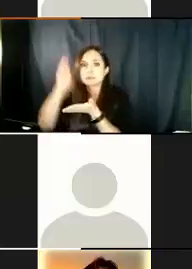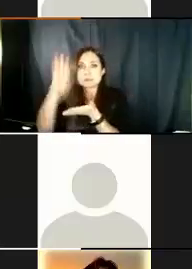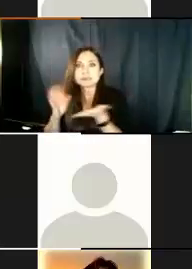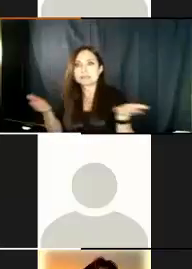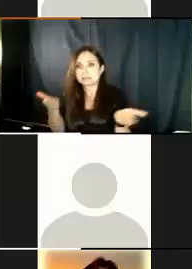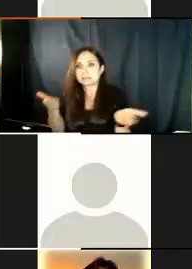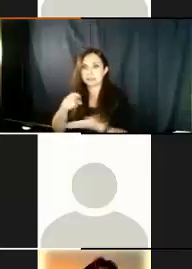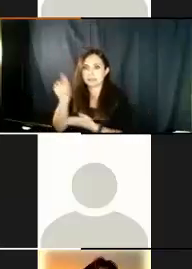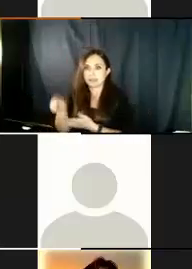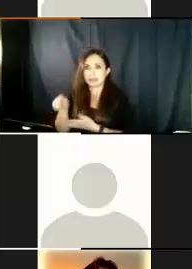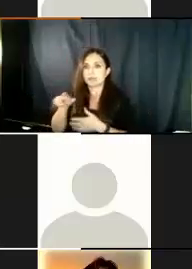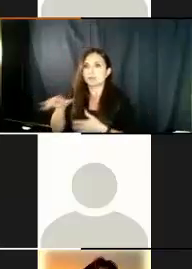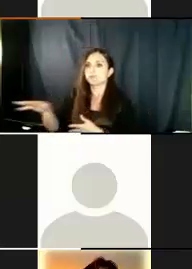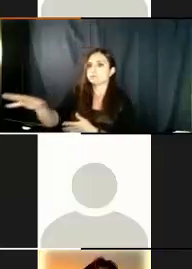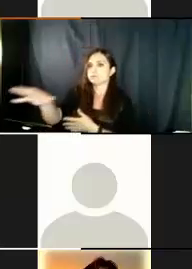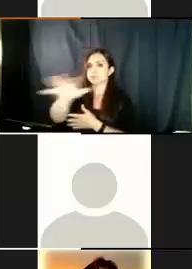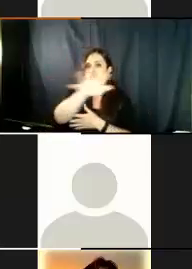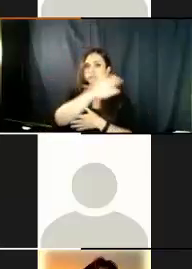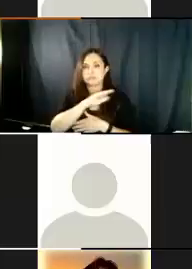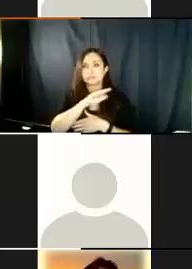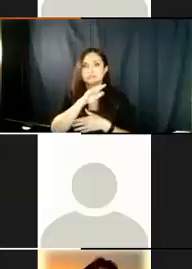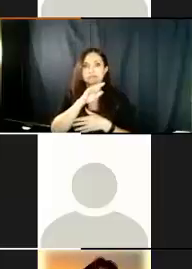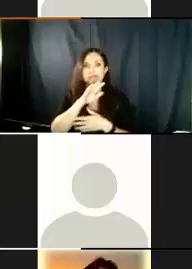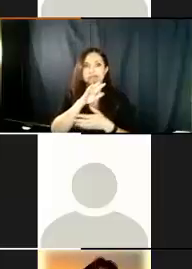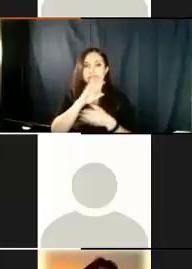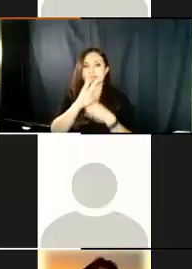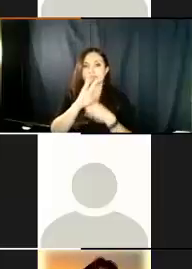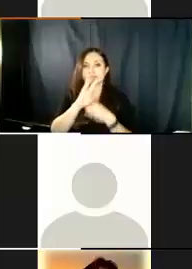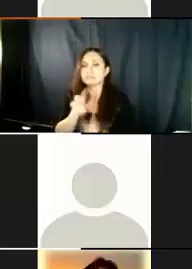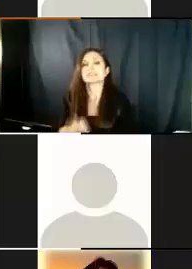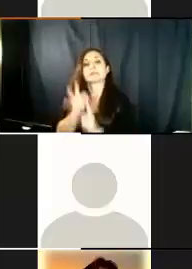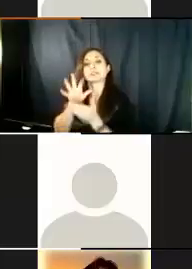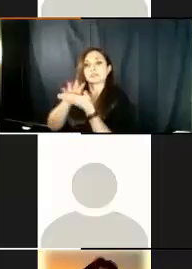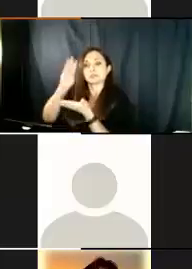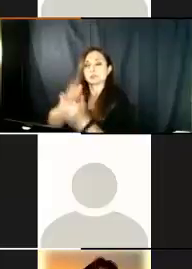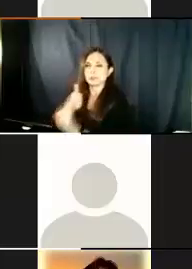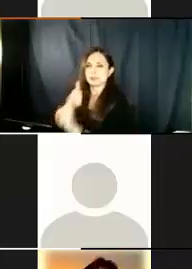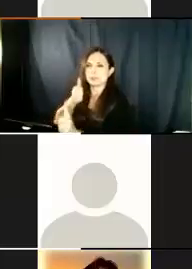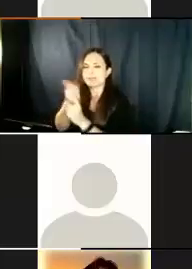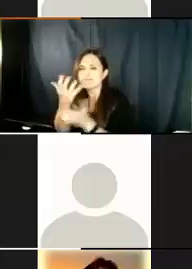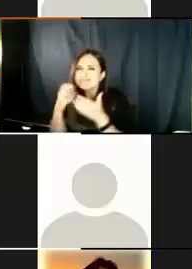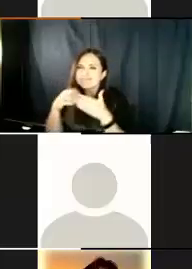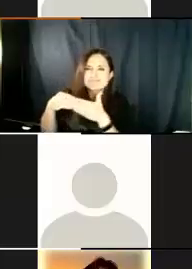and all over the world, especially students who are looking for some kind of flexibility in their schedule.